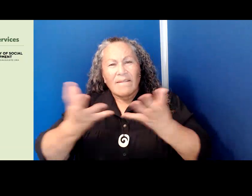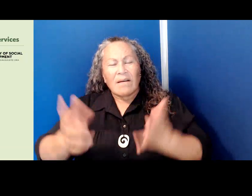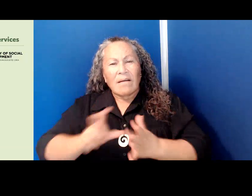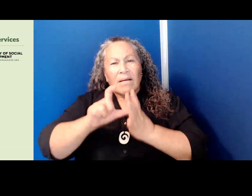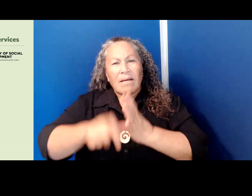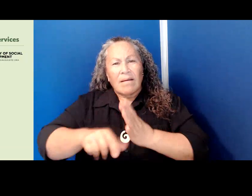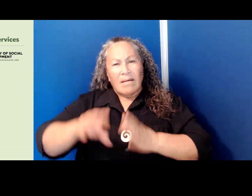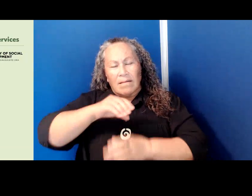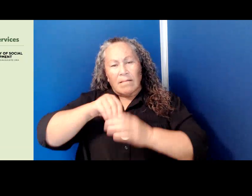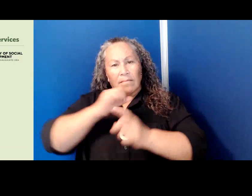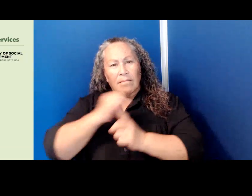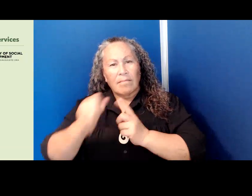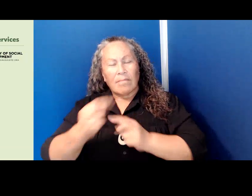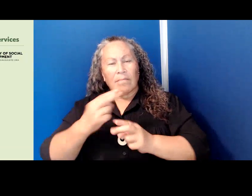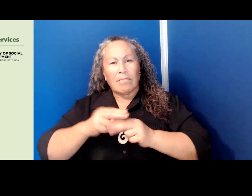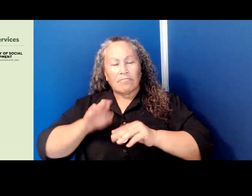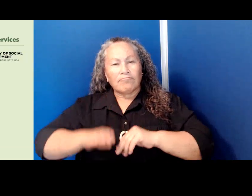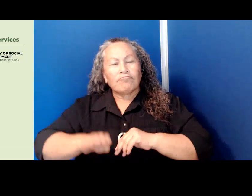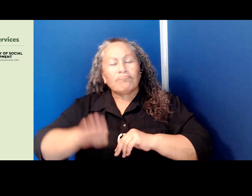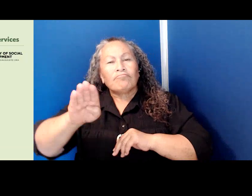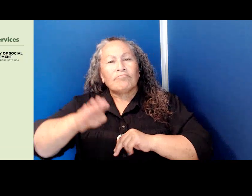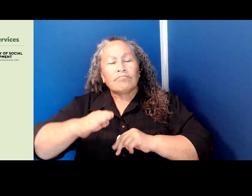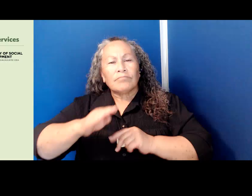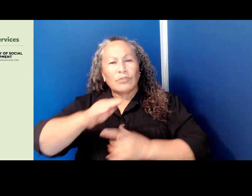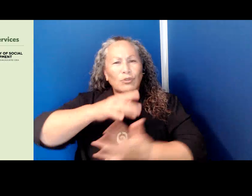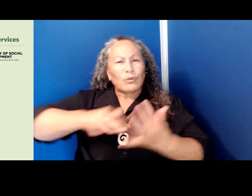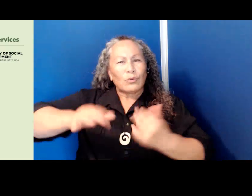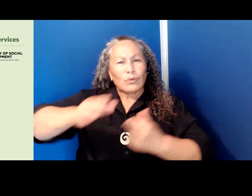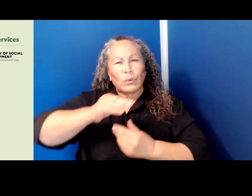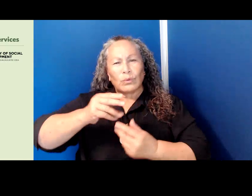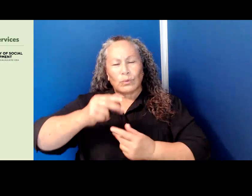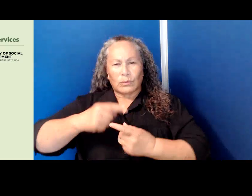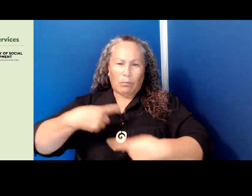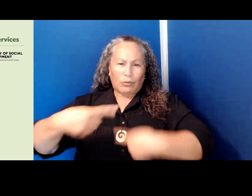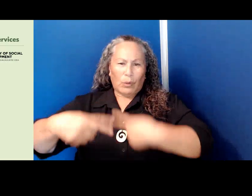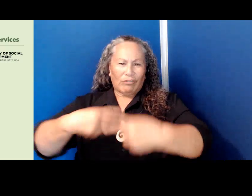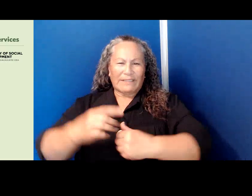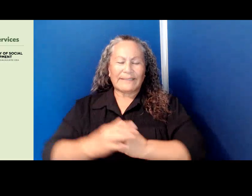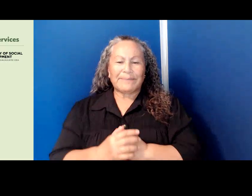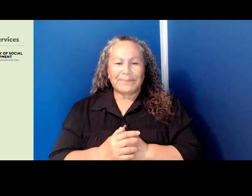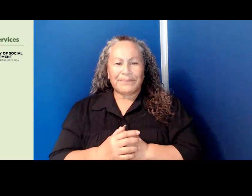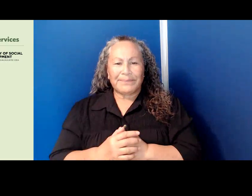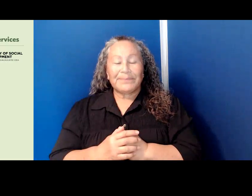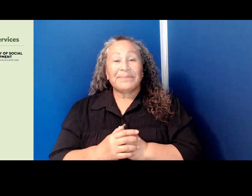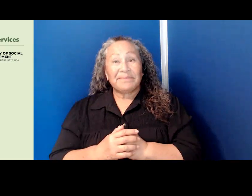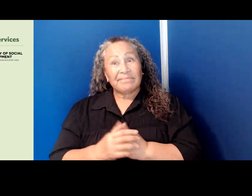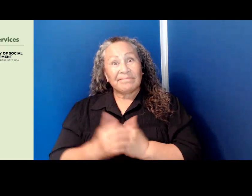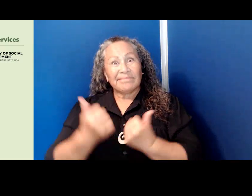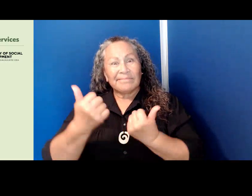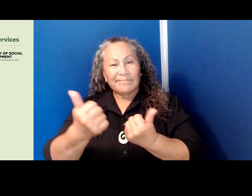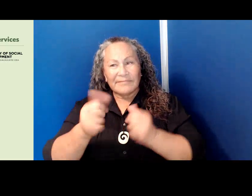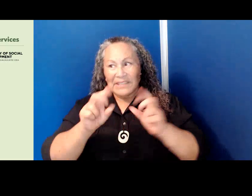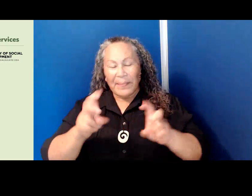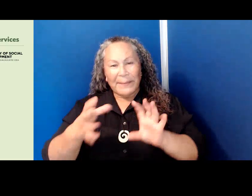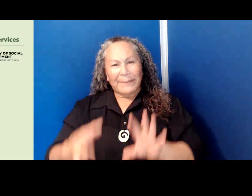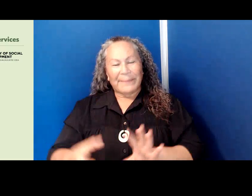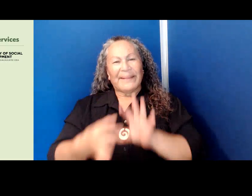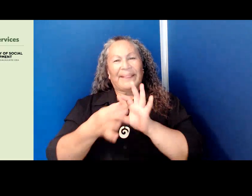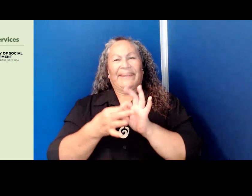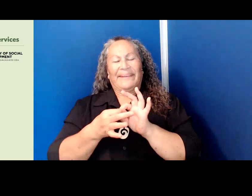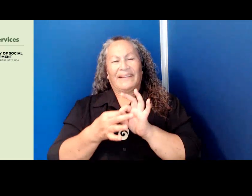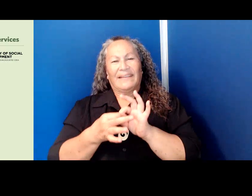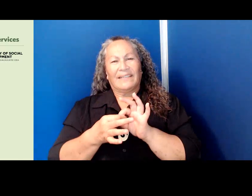For advancing social progress, and that links in quite closely to equitable employment for